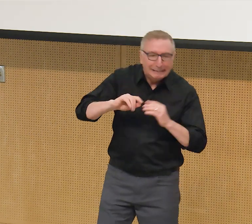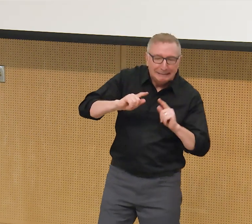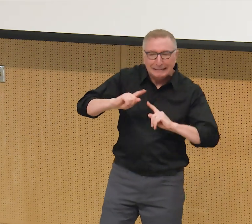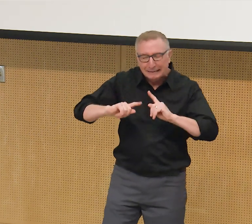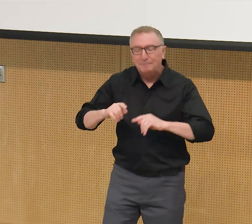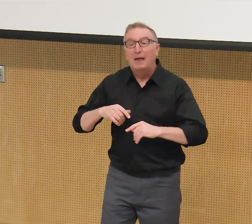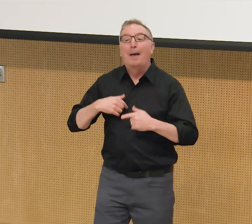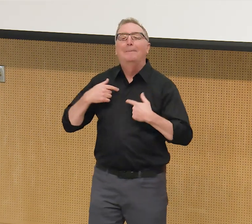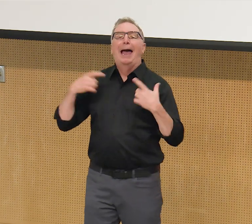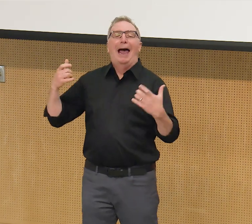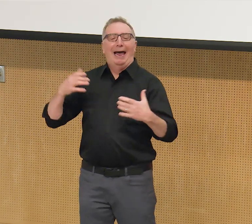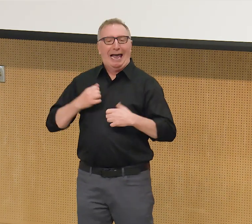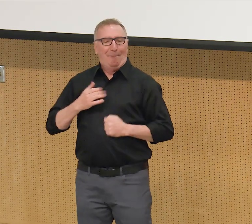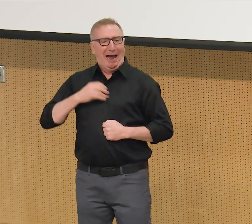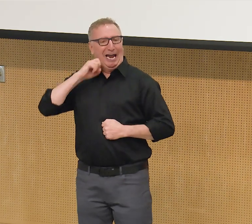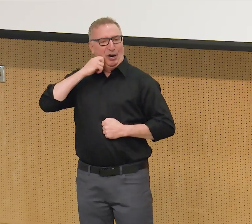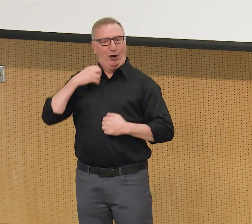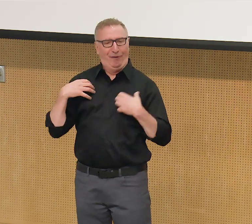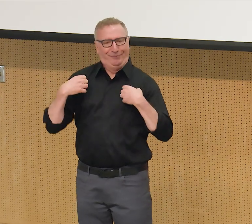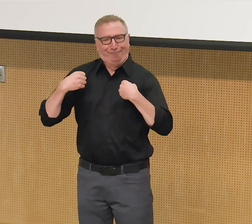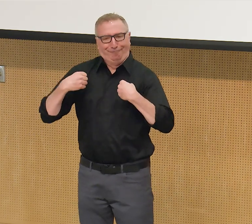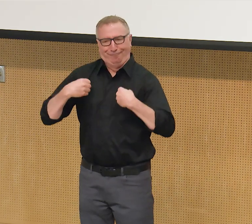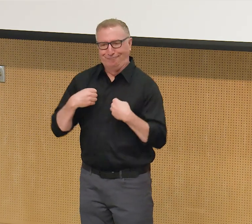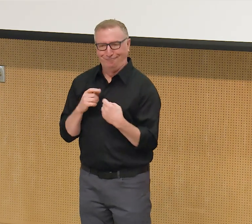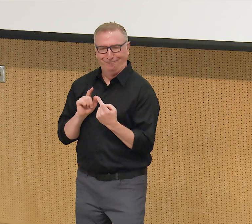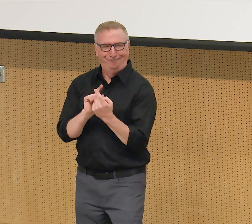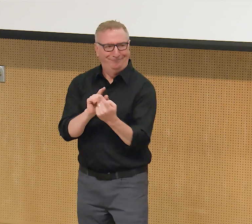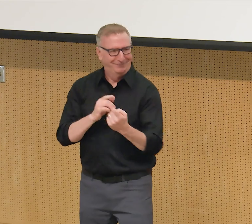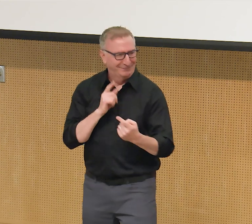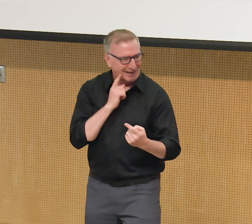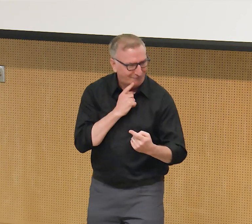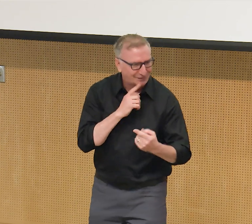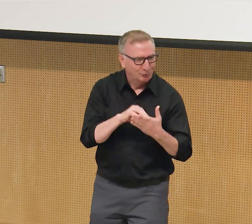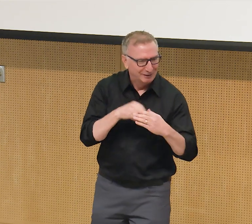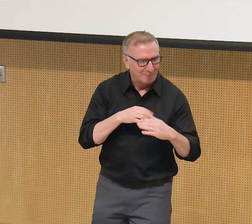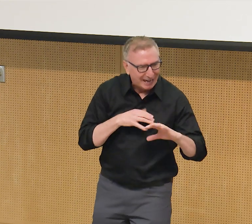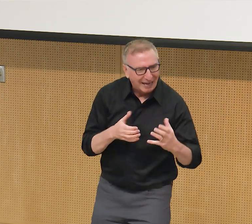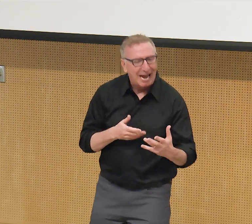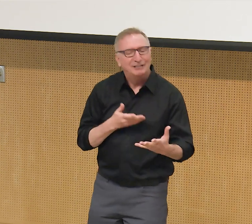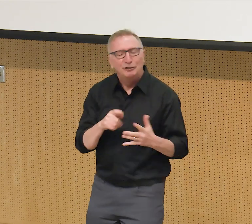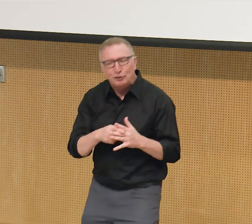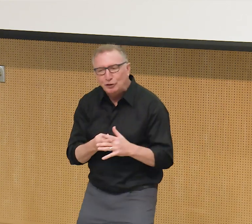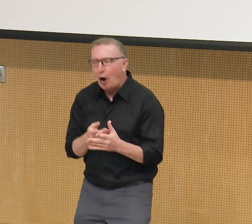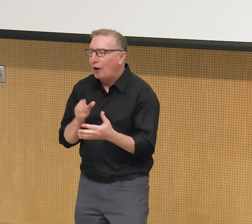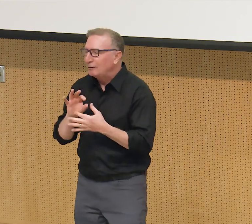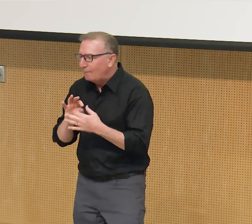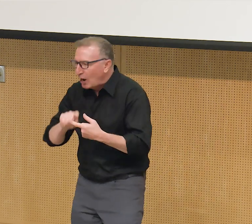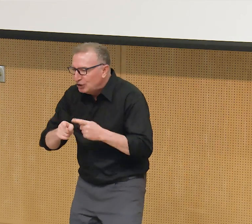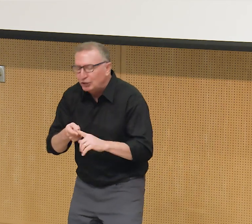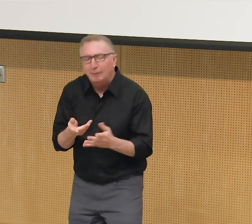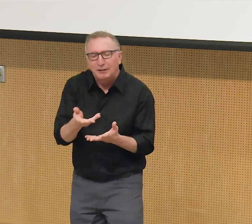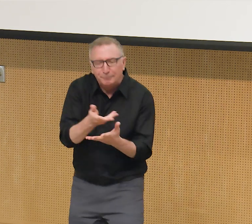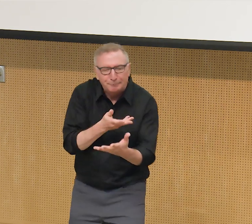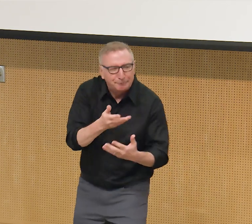I learned fingerspelling and other basic sign language. I eventually got up my nerves to talk to some Deaf people